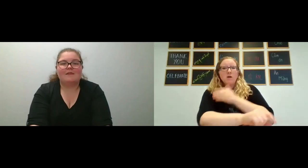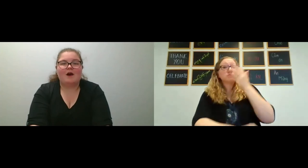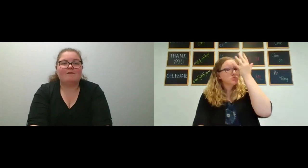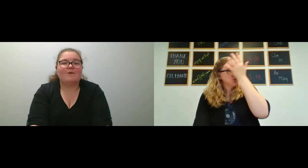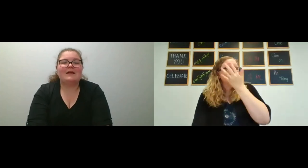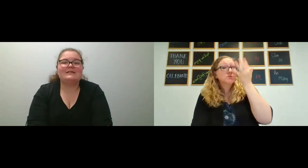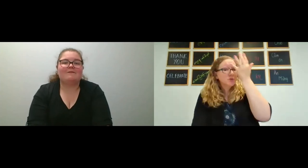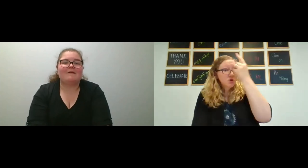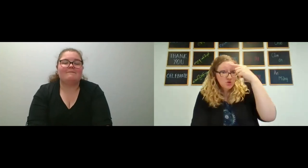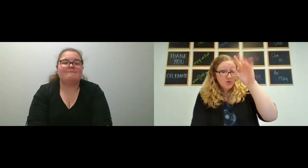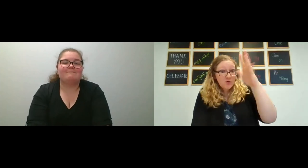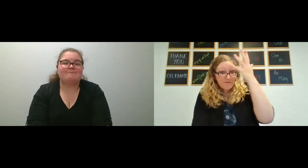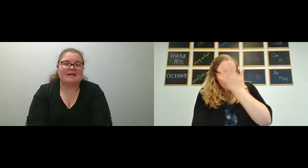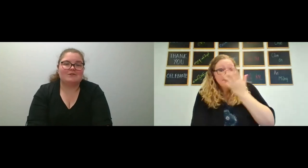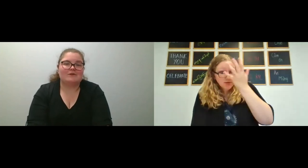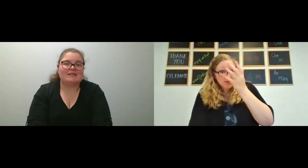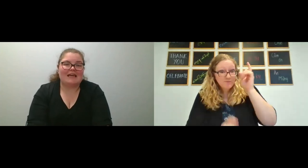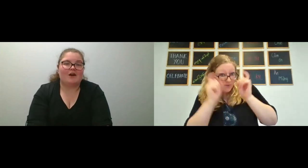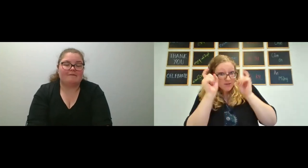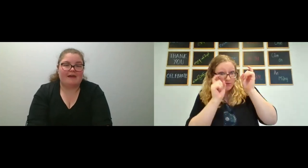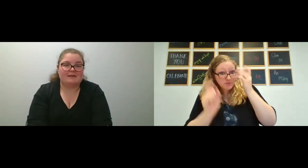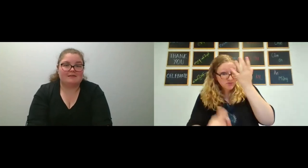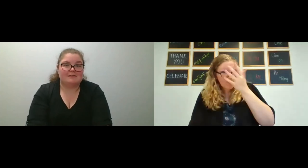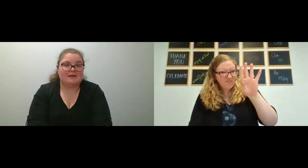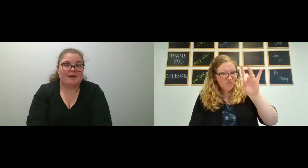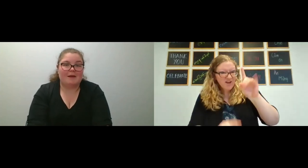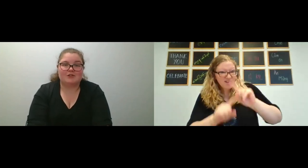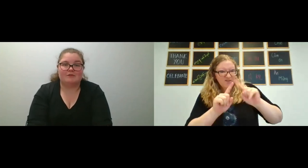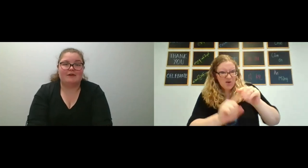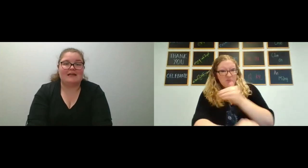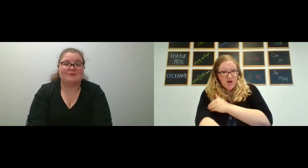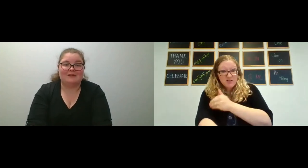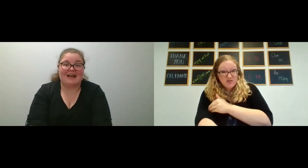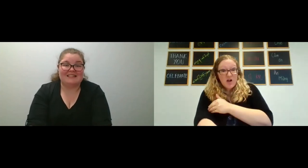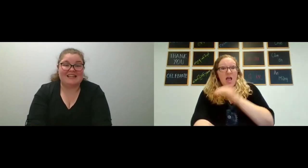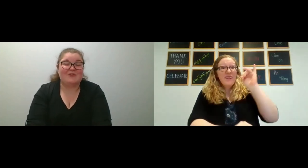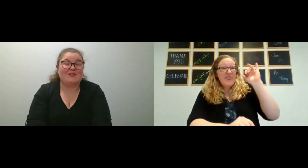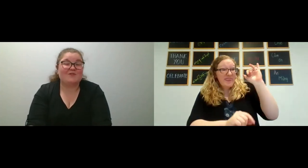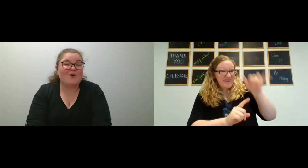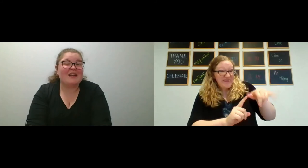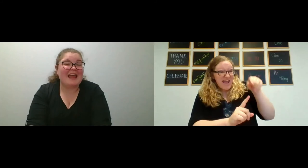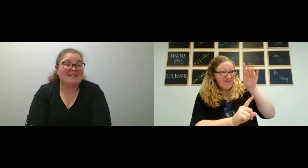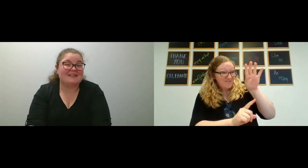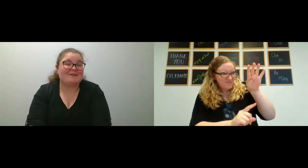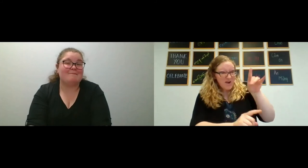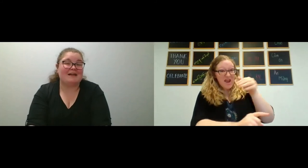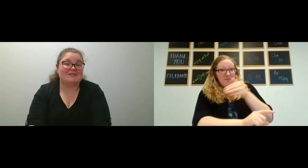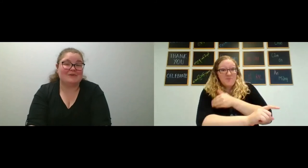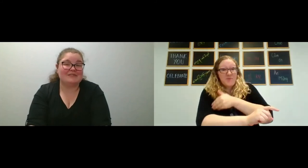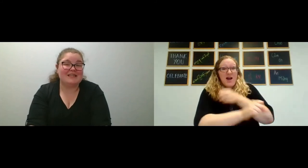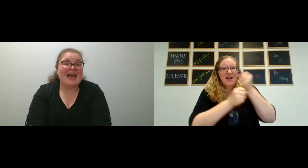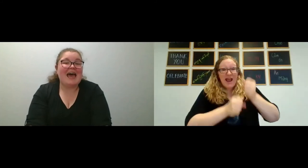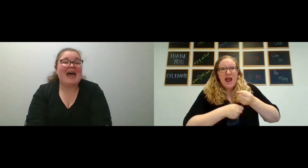there are 40 different muscles in our face. I'm not sure if you guys realize that. So there's 48 different muscles